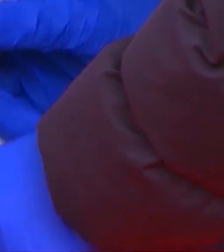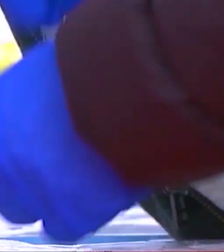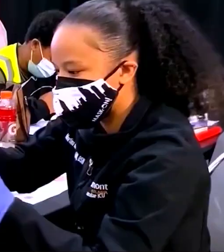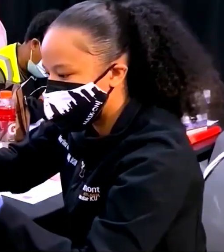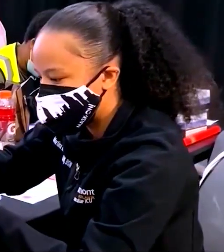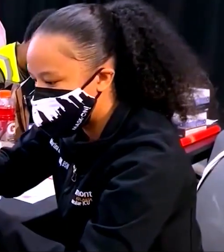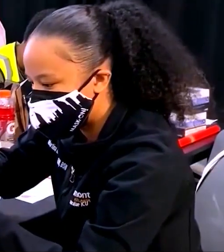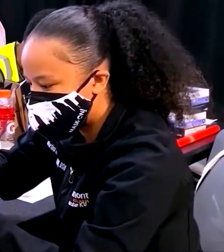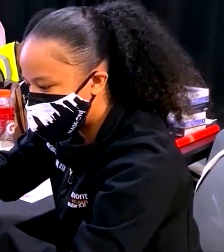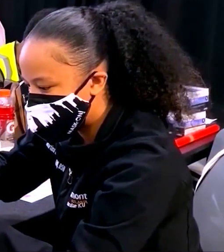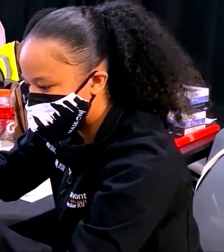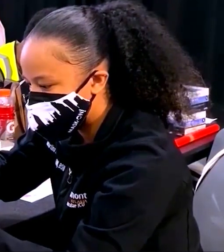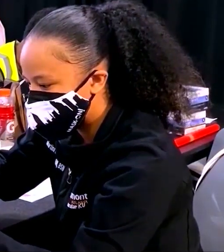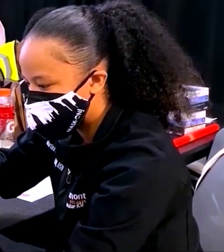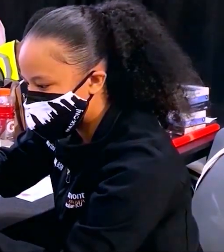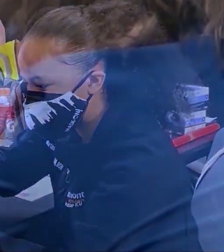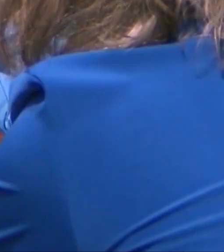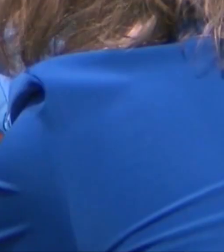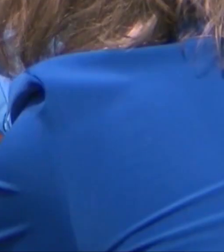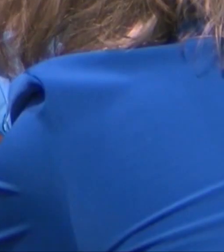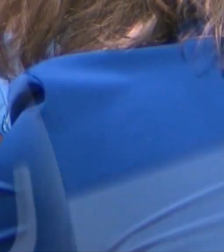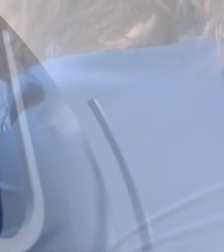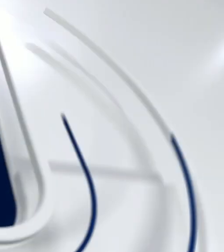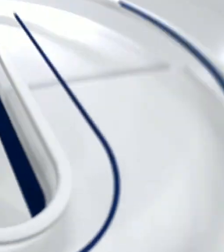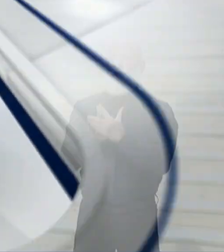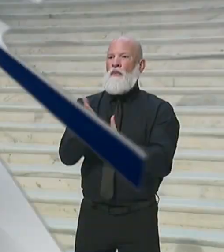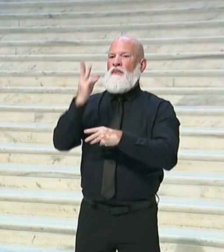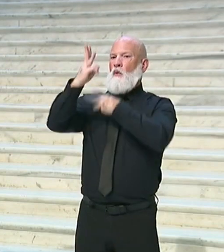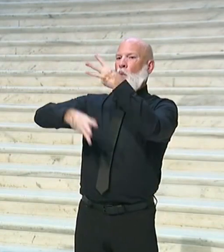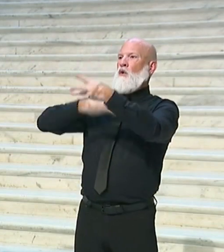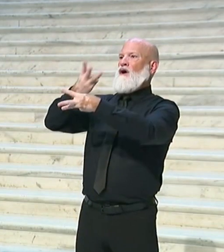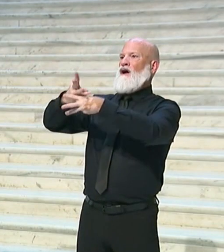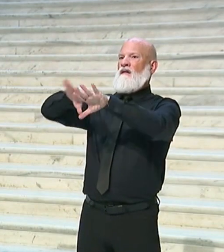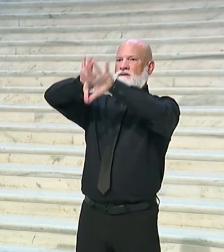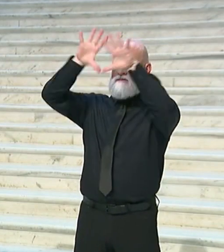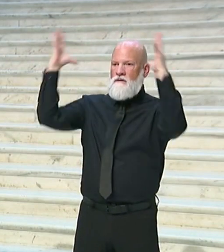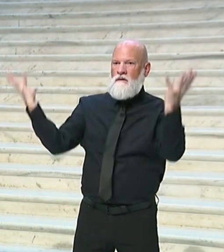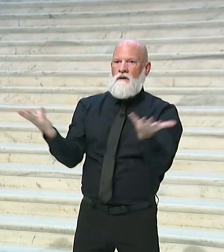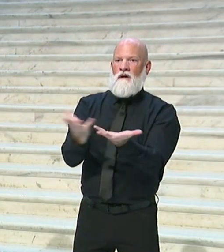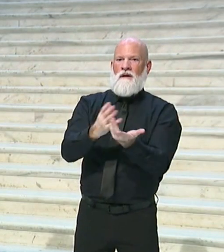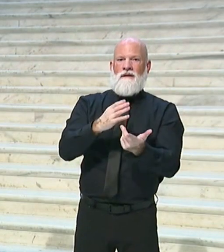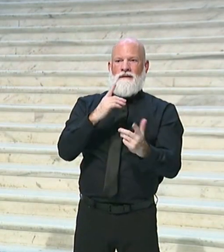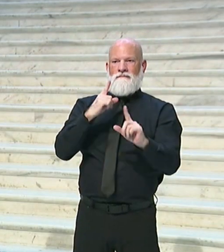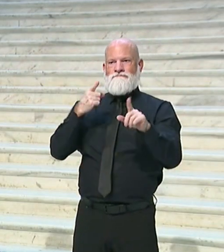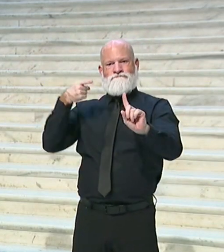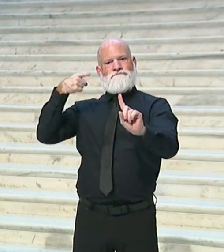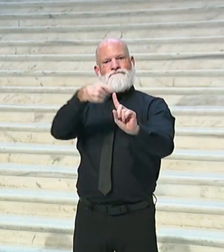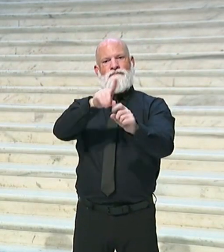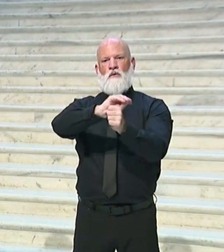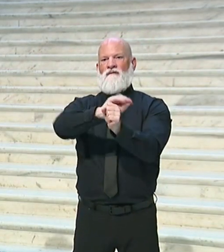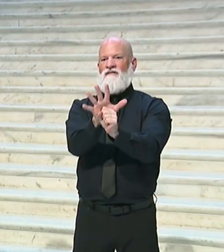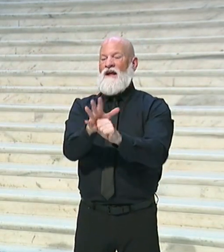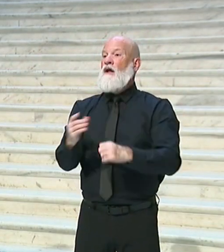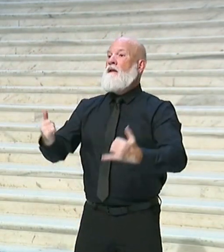VACCINATED THOSE WHO ARE NOT VACCINATED, BUT HE MADE IT CLEAR THAT THE UPTICK IN CASES WILL NOT LEAD TO ANOTHER STATE